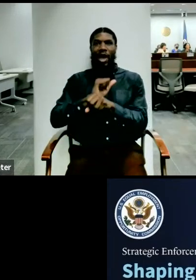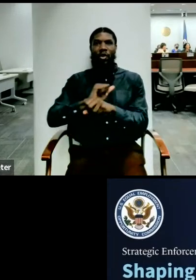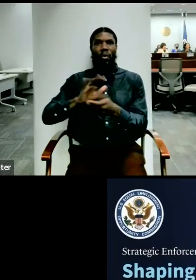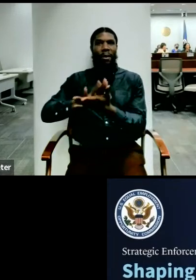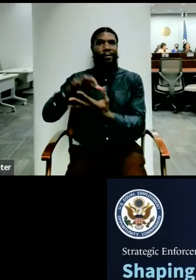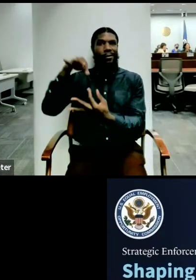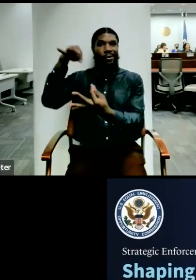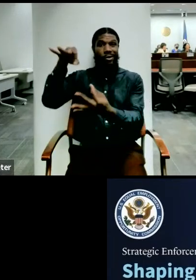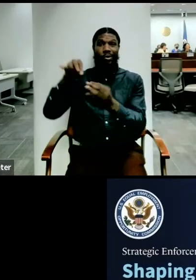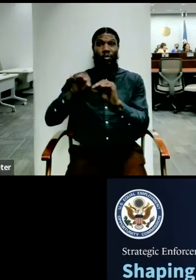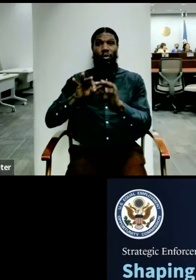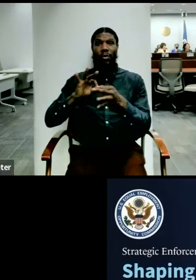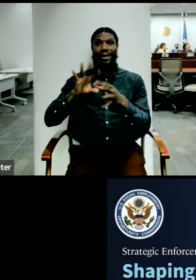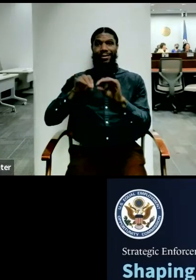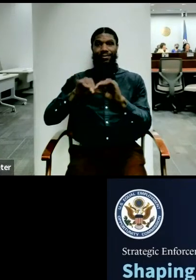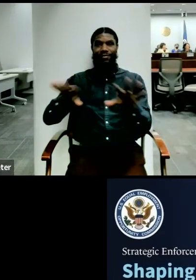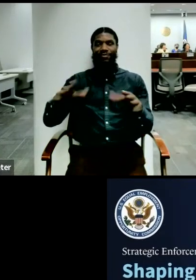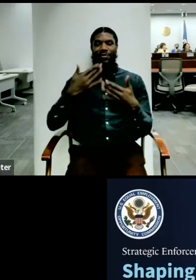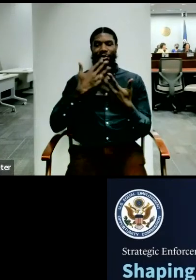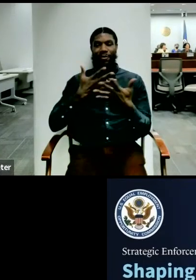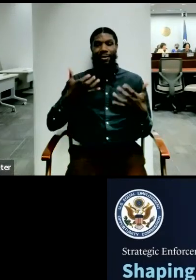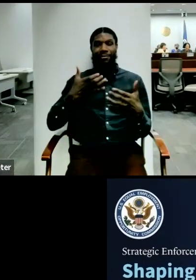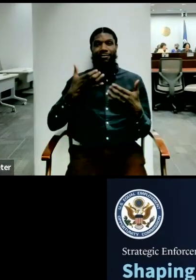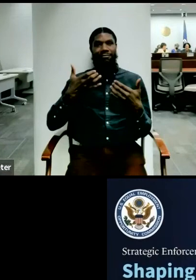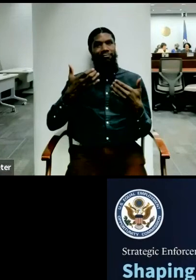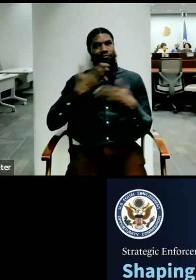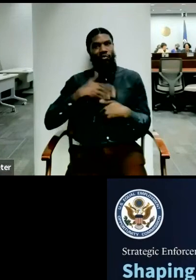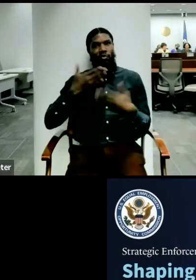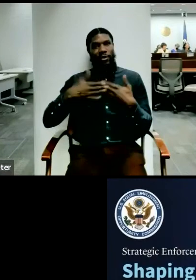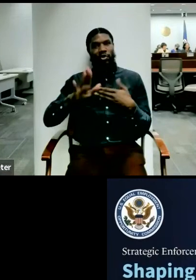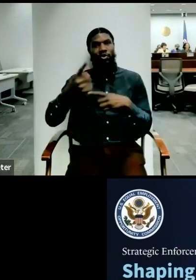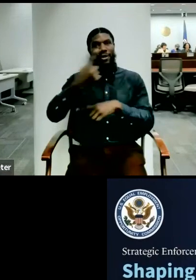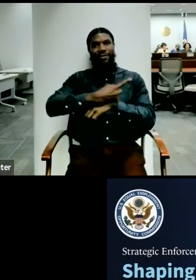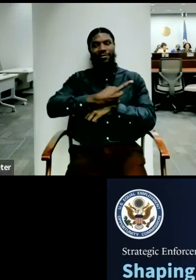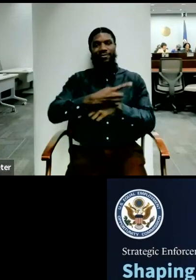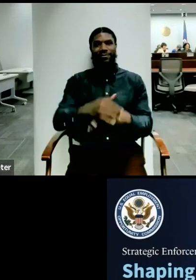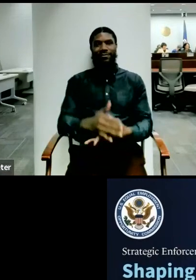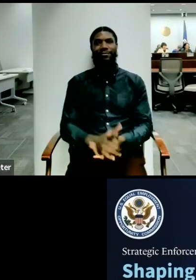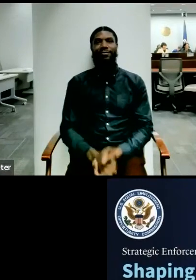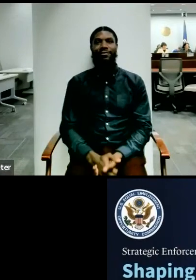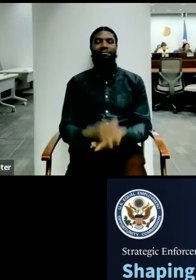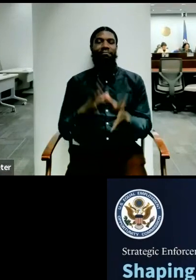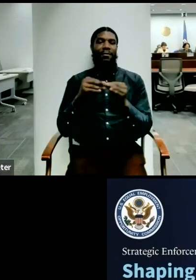So, thank you very much and I wish you a good rest of the day. The meeting is adjourned.